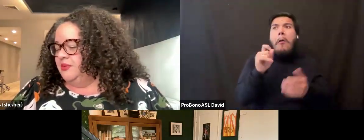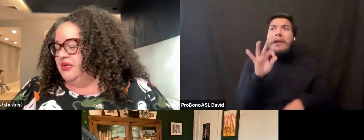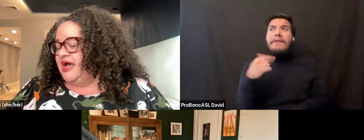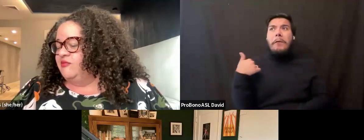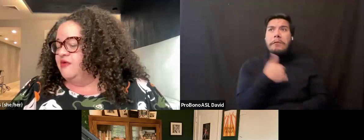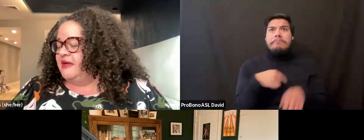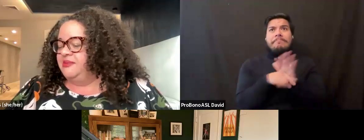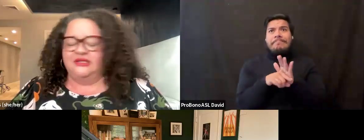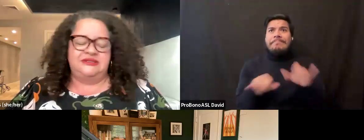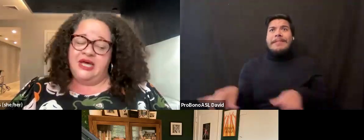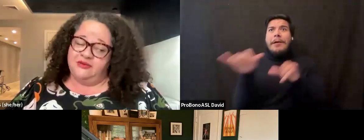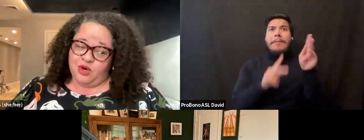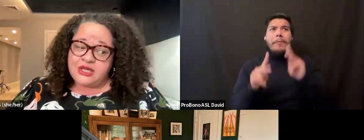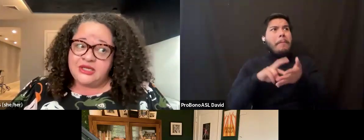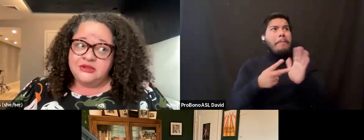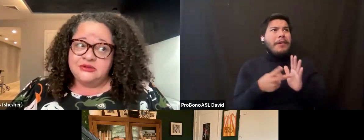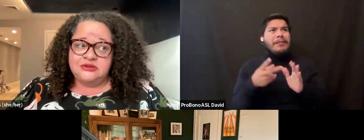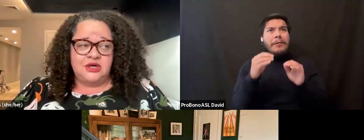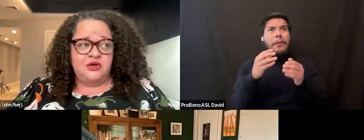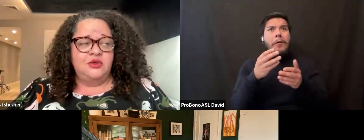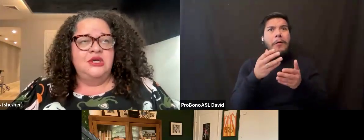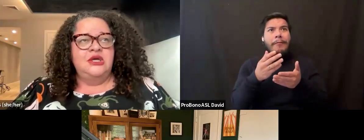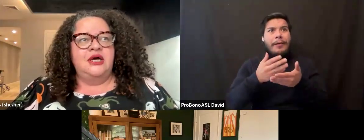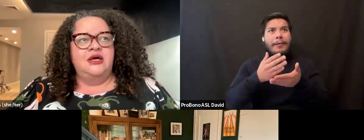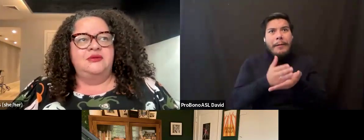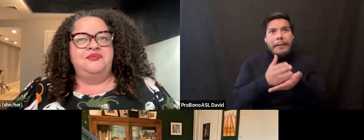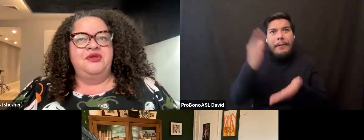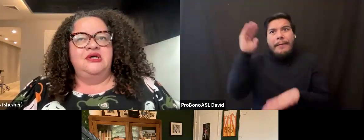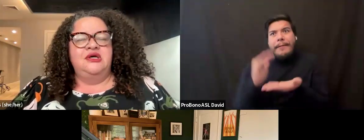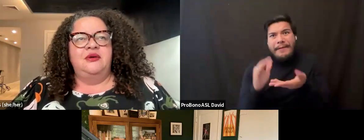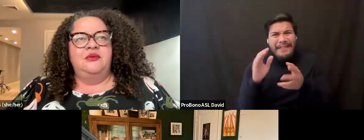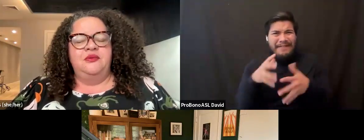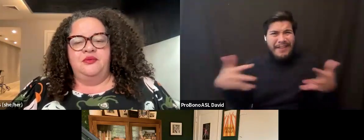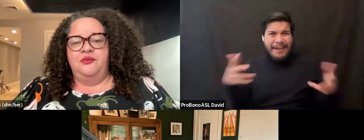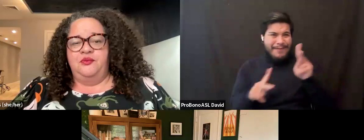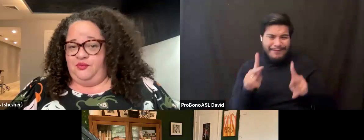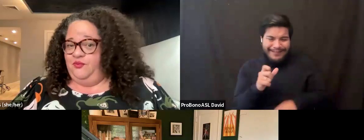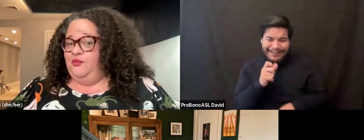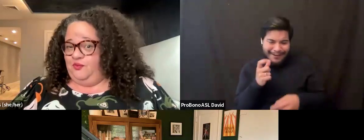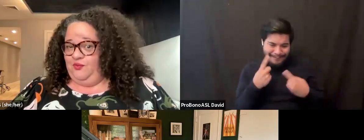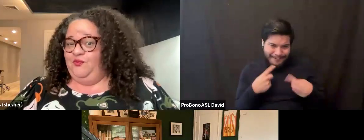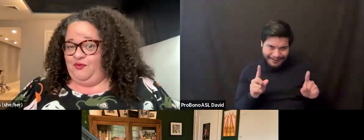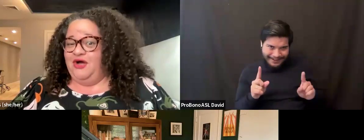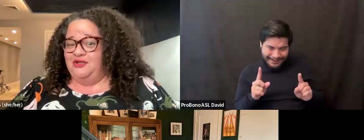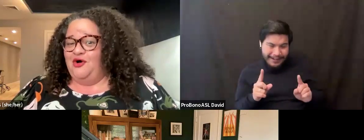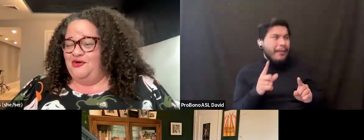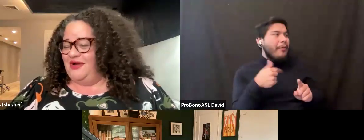we wouldn't have more fat people. That's not working. So we've been on. That for my whole. Life, for a life, and I'm like.